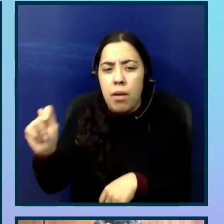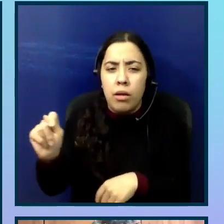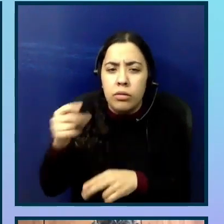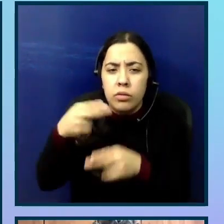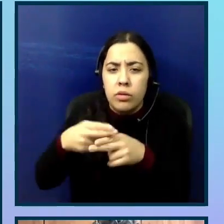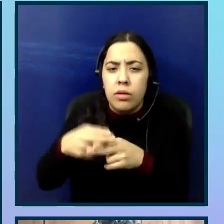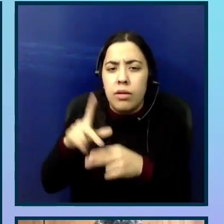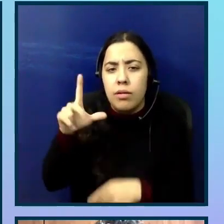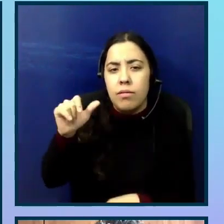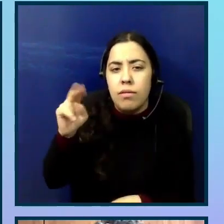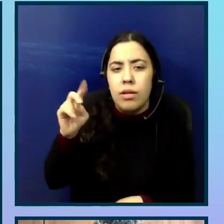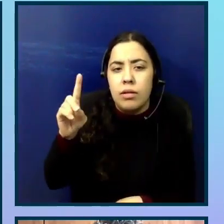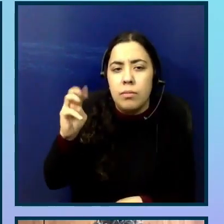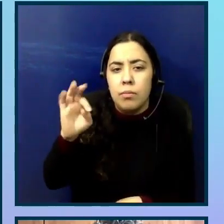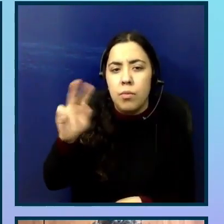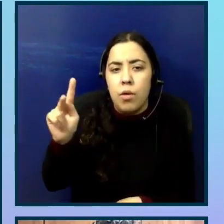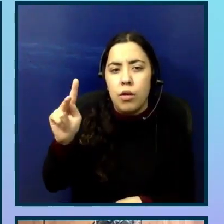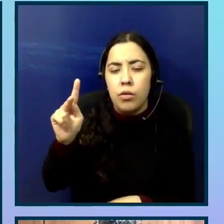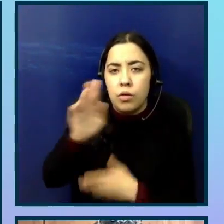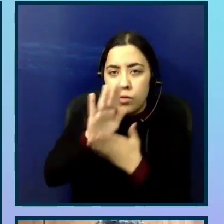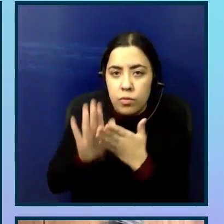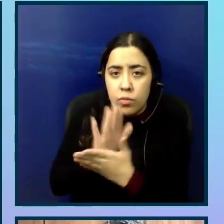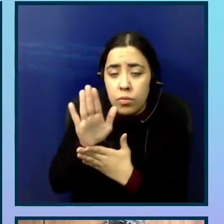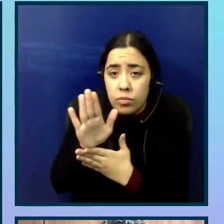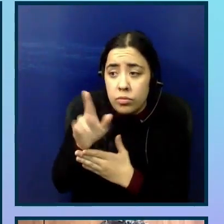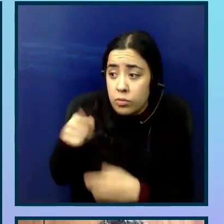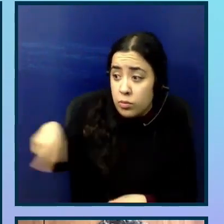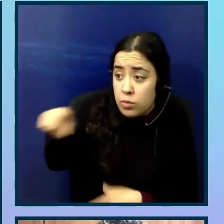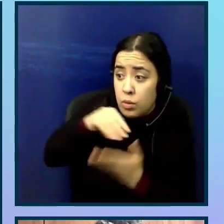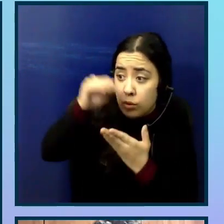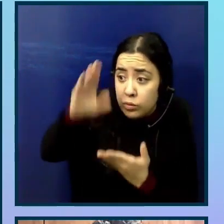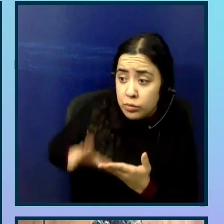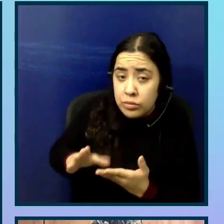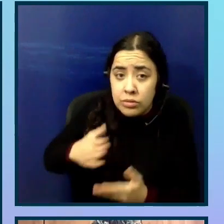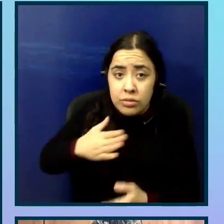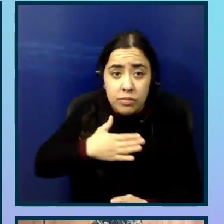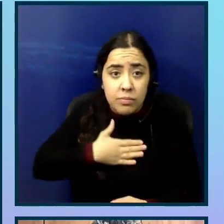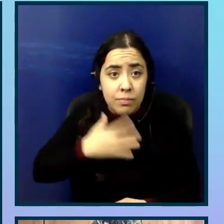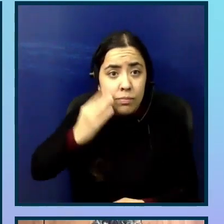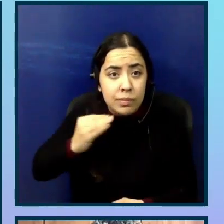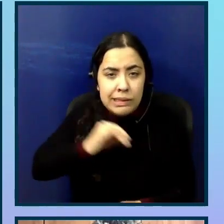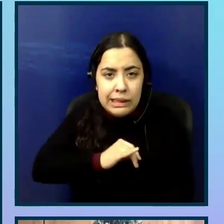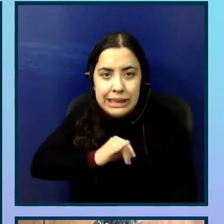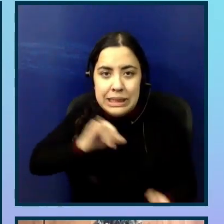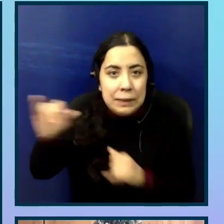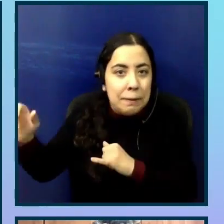where a bunch of other students had the same disability that I did. And with the dyslexic,